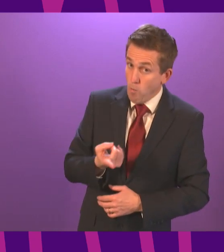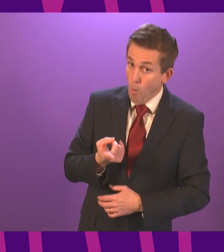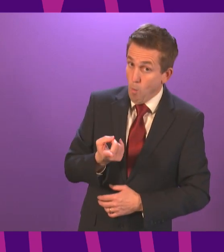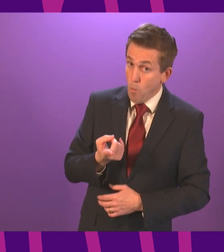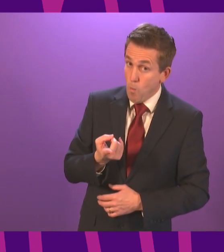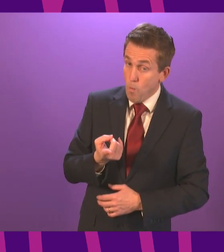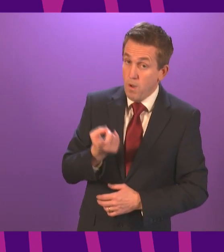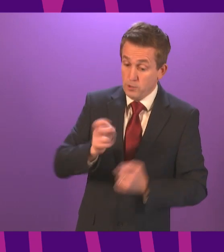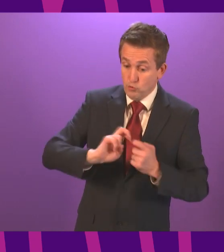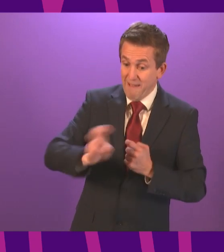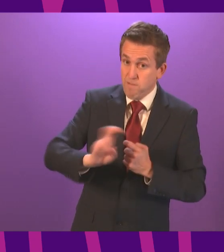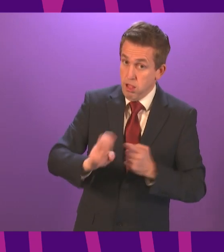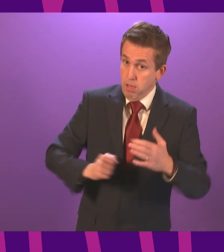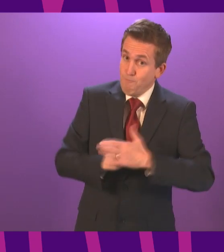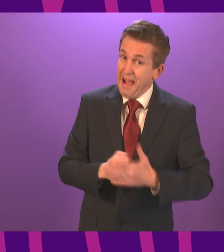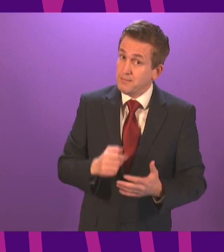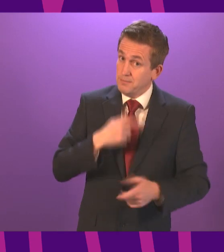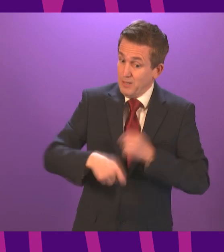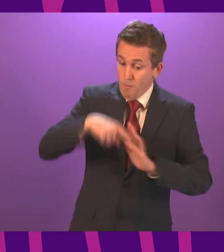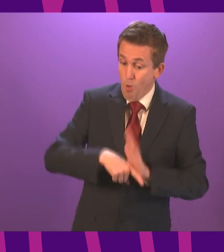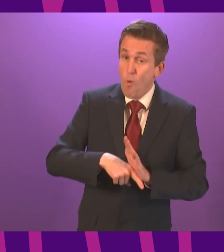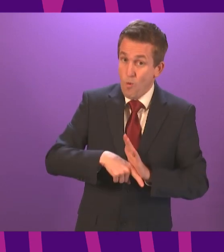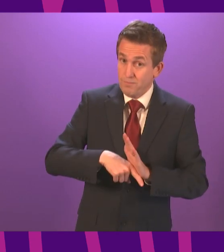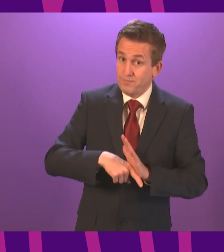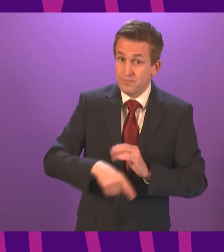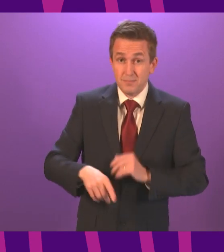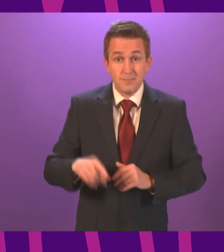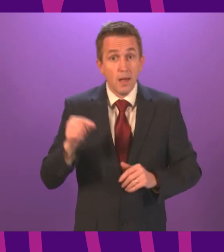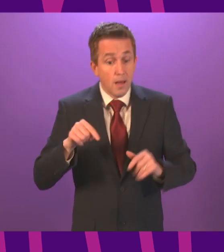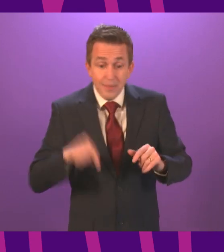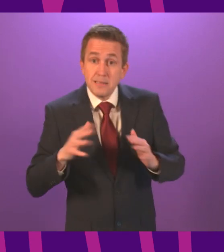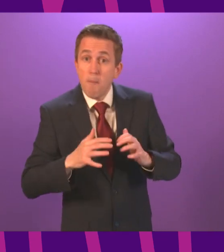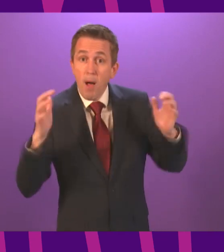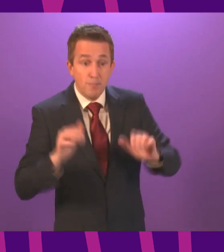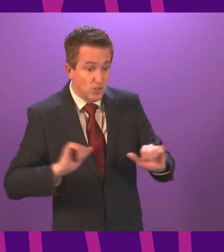is a law that Parliament will have barely scrutinised, let alone voted on. The ban will